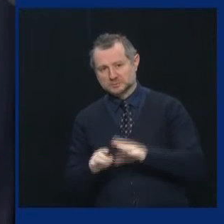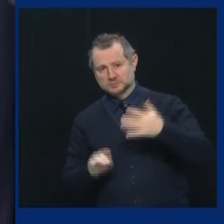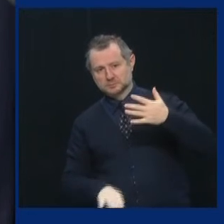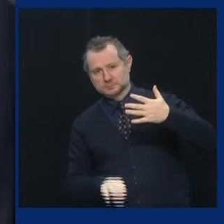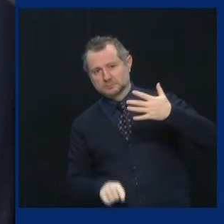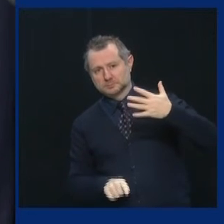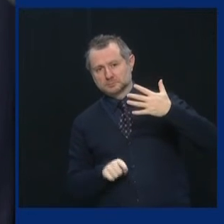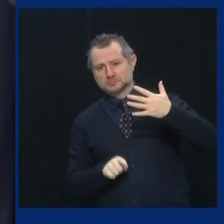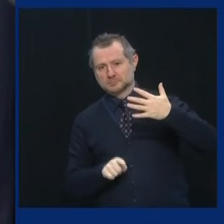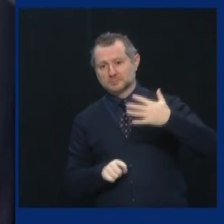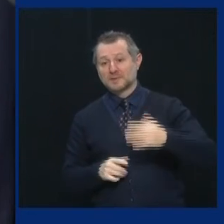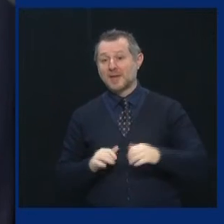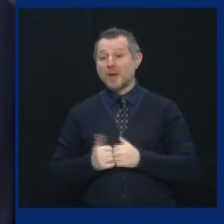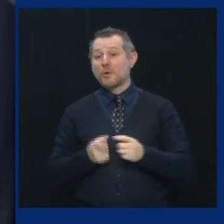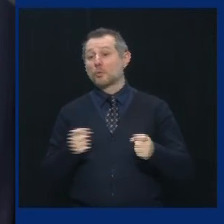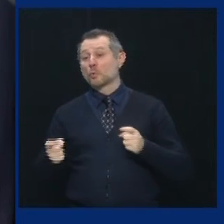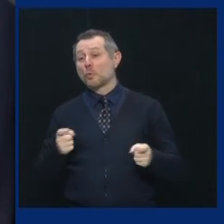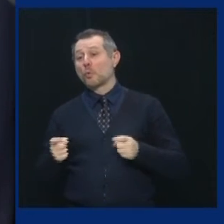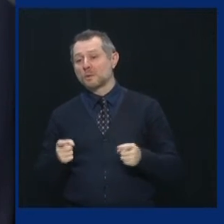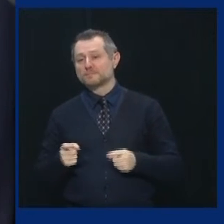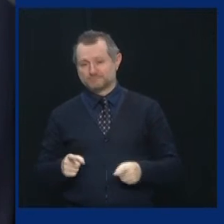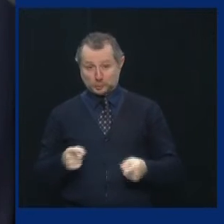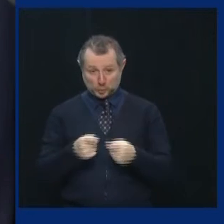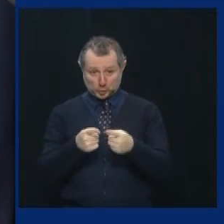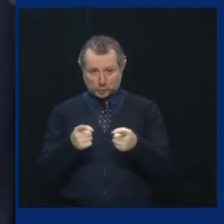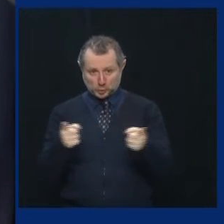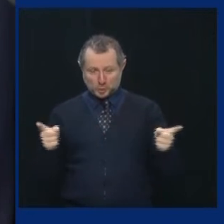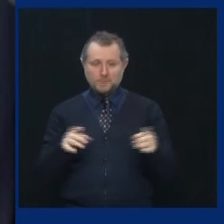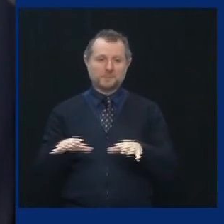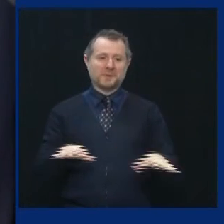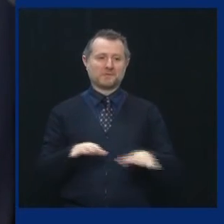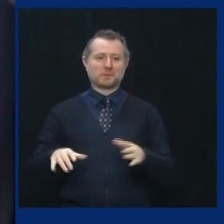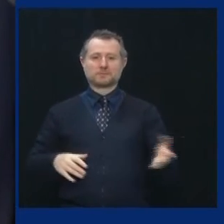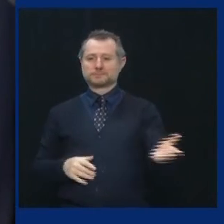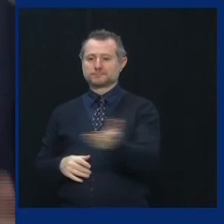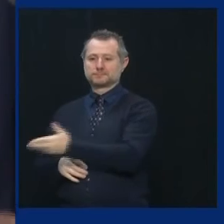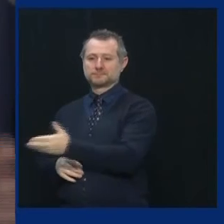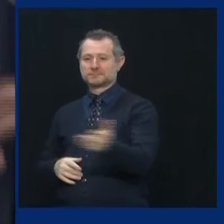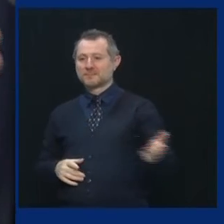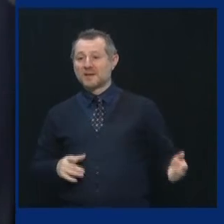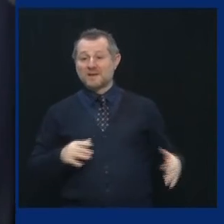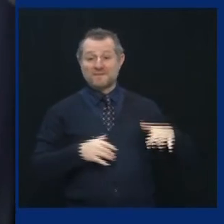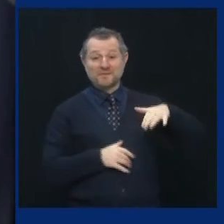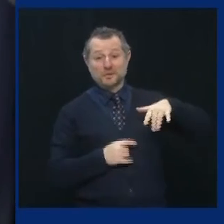YES, THAT IS THE LAST RESORT. BUT IS THAT IS A FUNCTION OF OUR